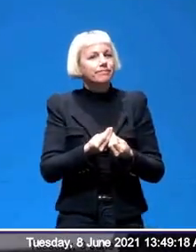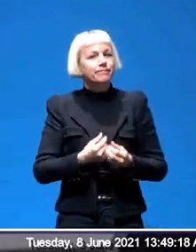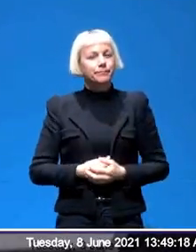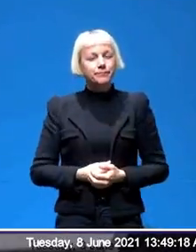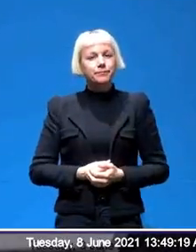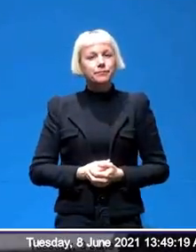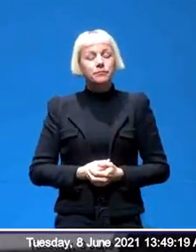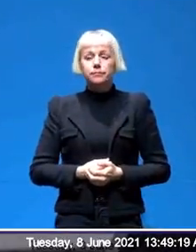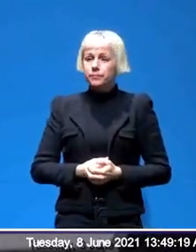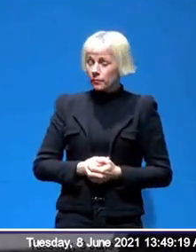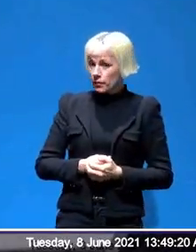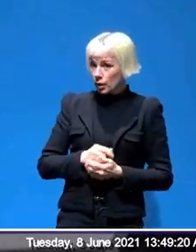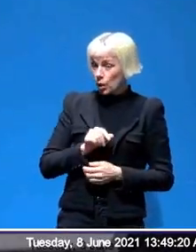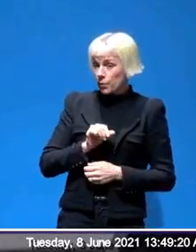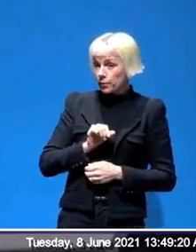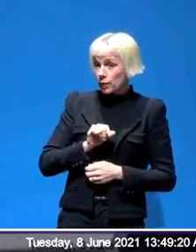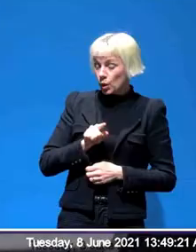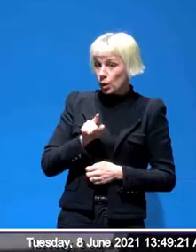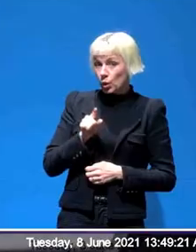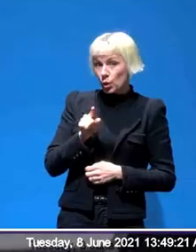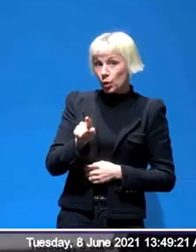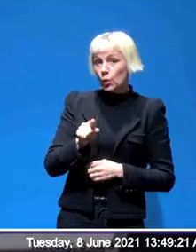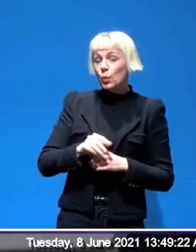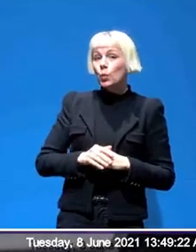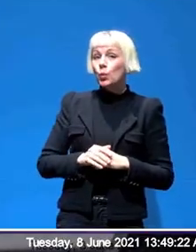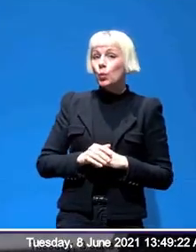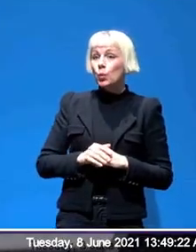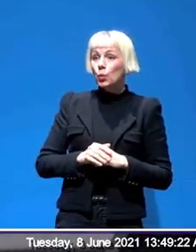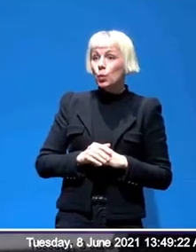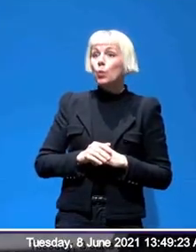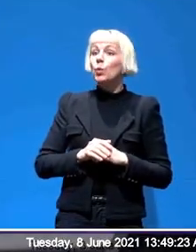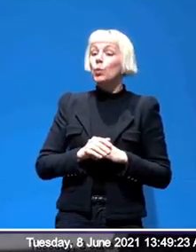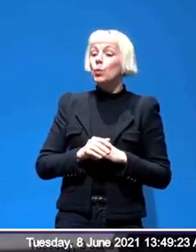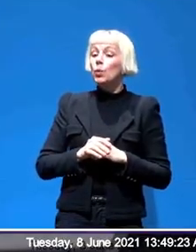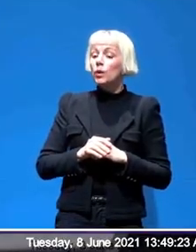As I understand your evidence, after Ms Rogers made her